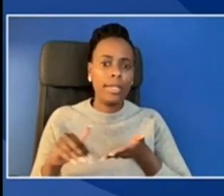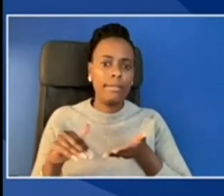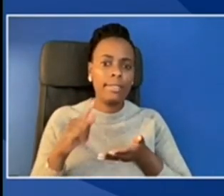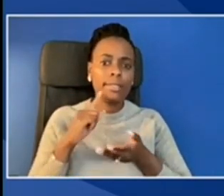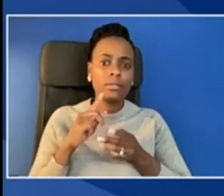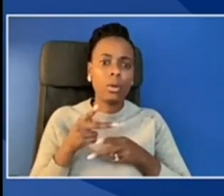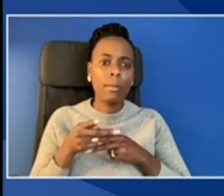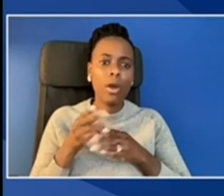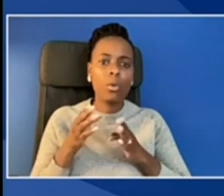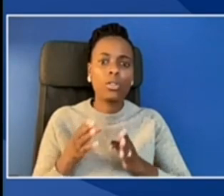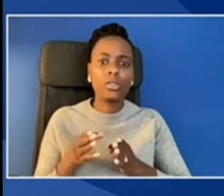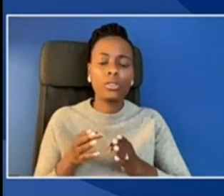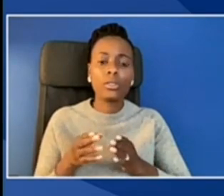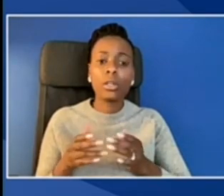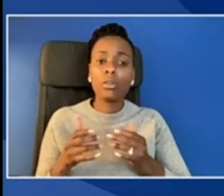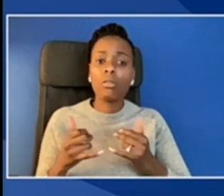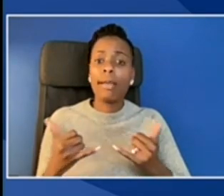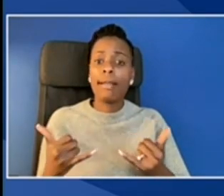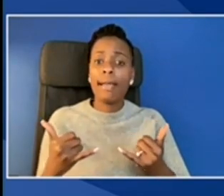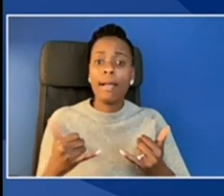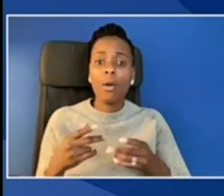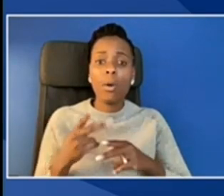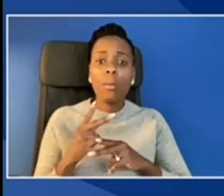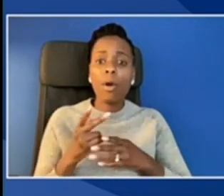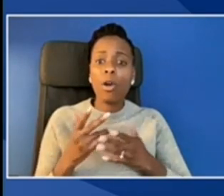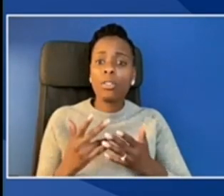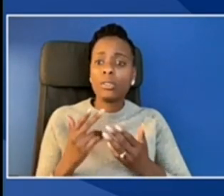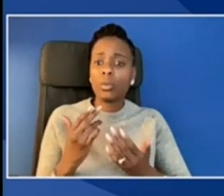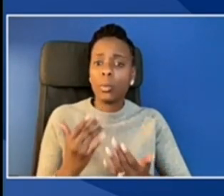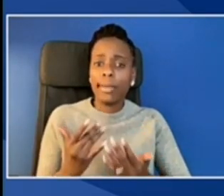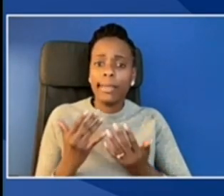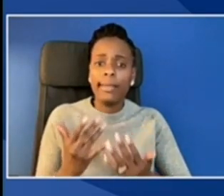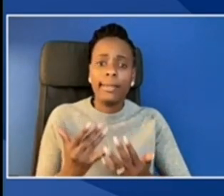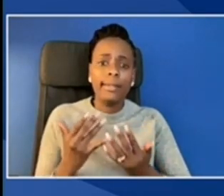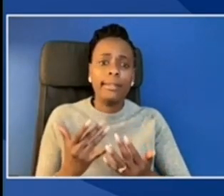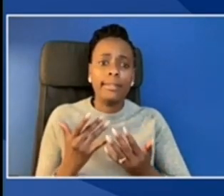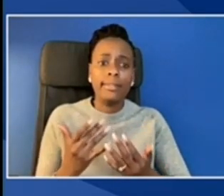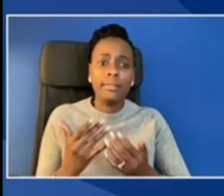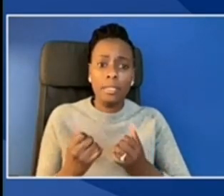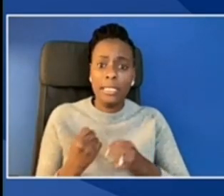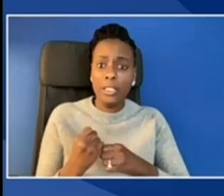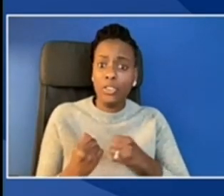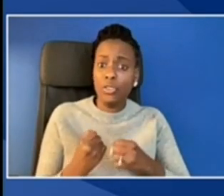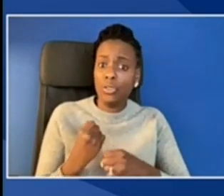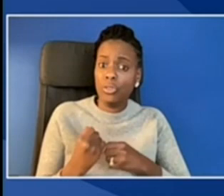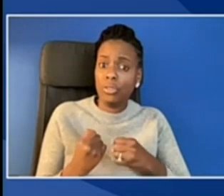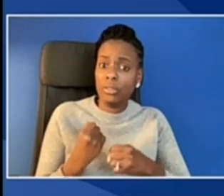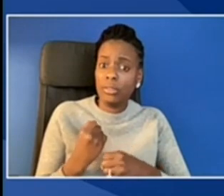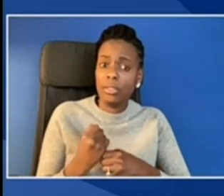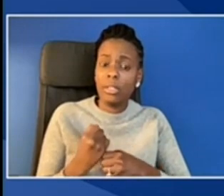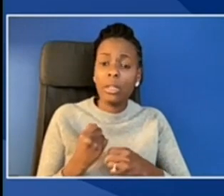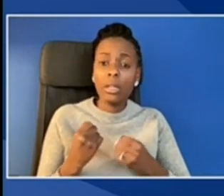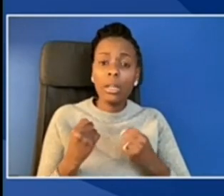Currently, borrowers are waiting, I think years is fine because a lot of borrowers are waiting and still not receiving relief